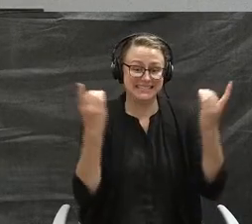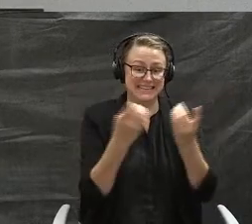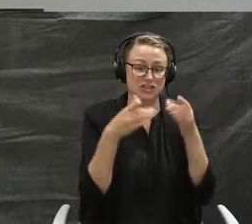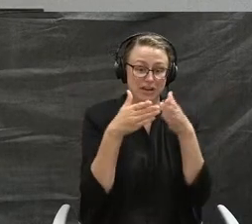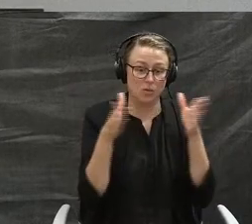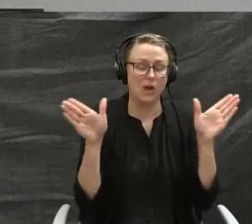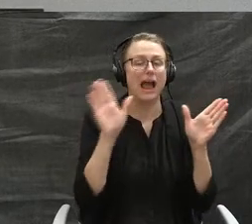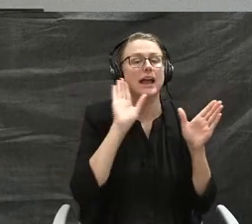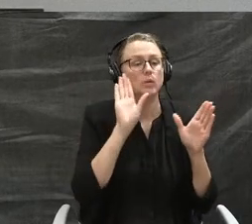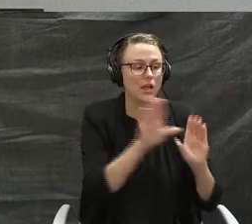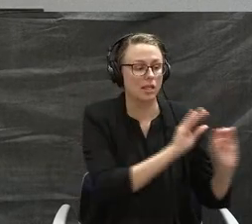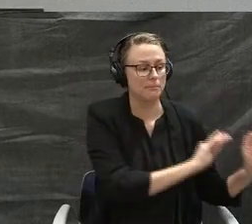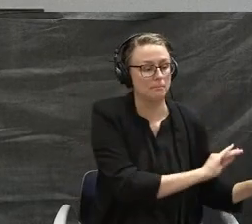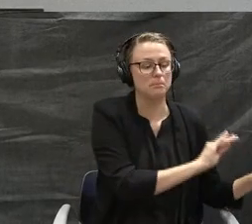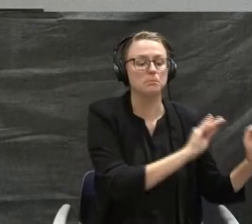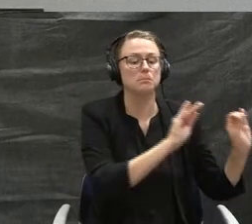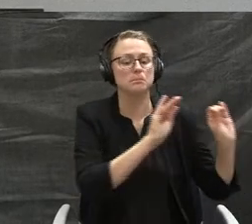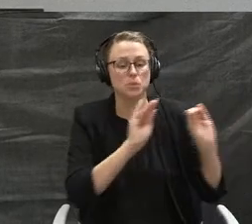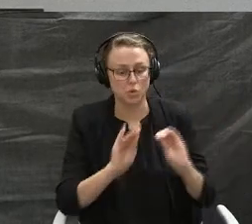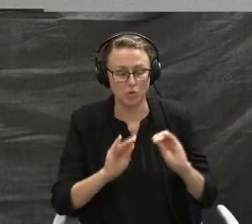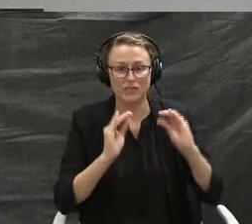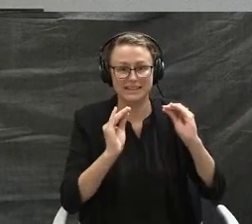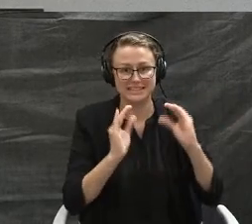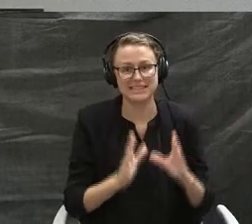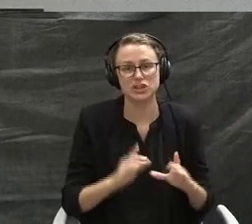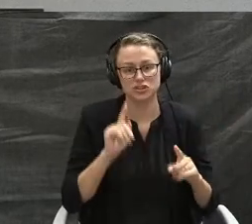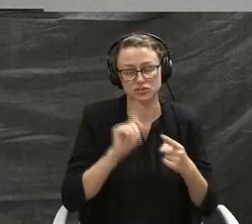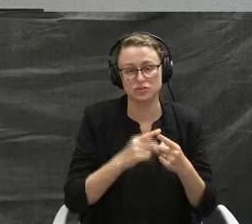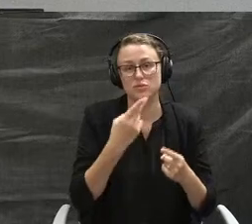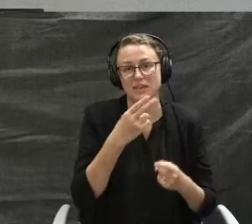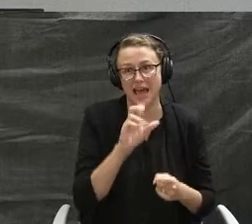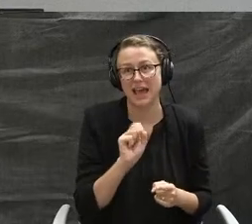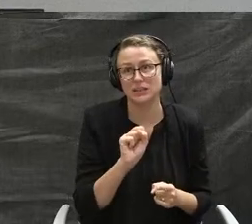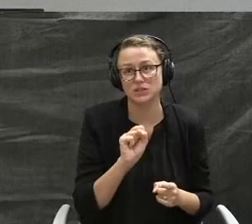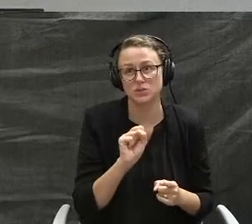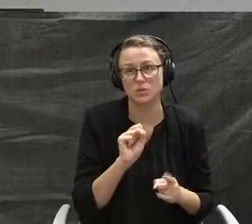to the high school from there, or they are now and there are